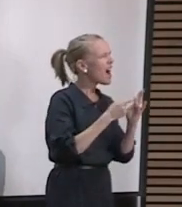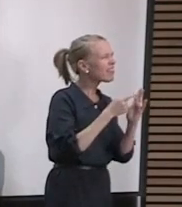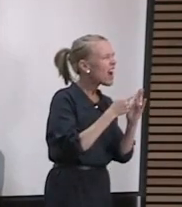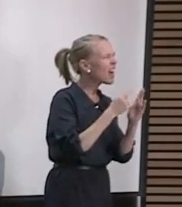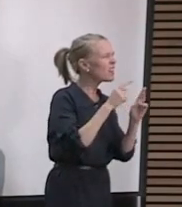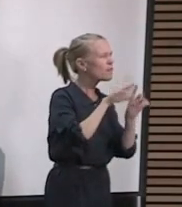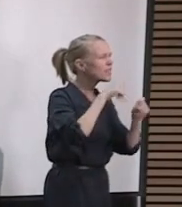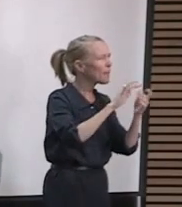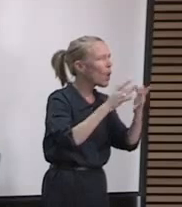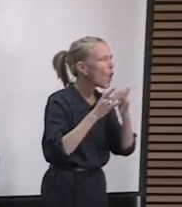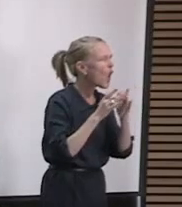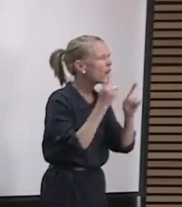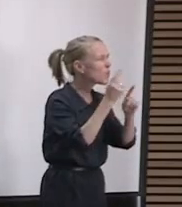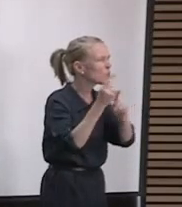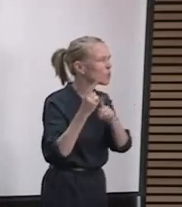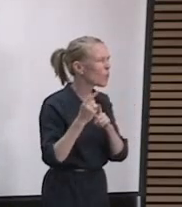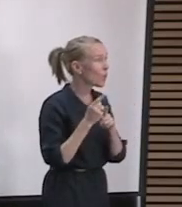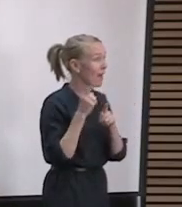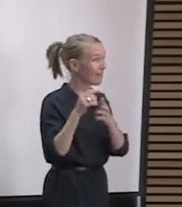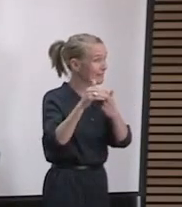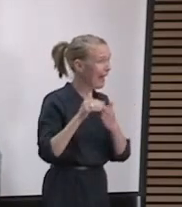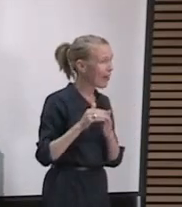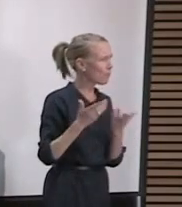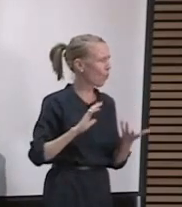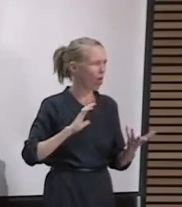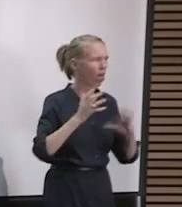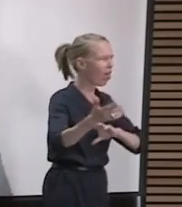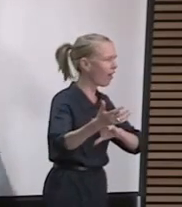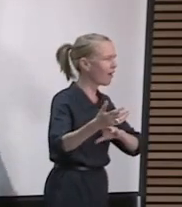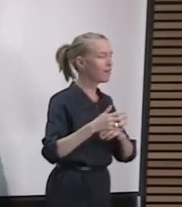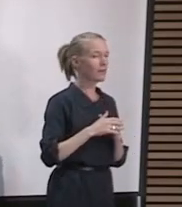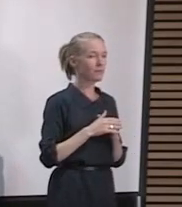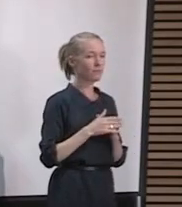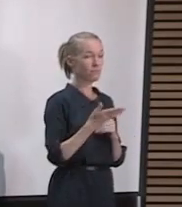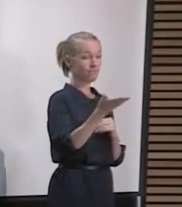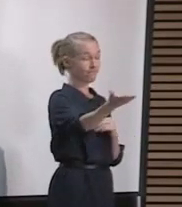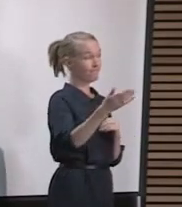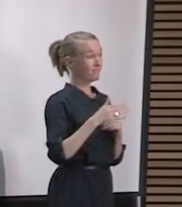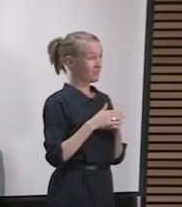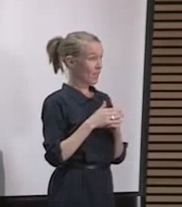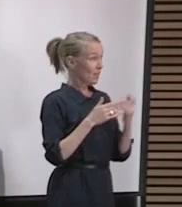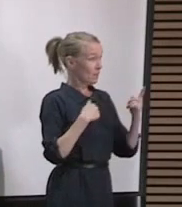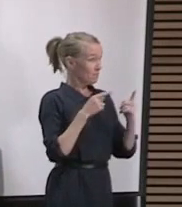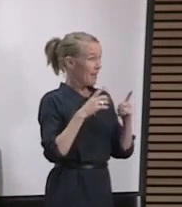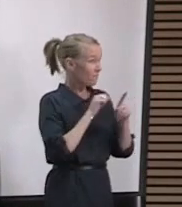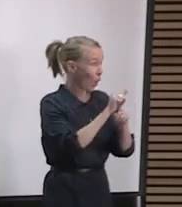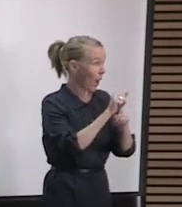the health response, because it's a digital age and it